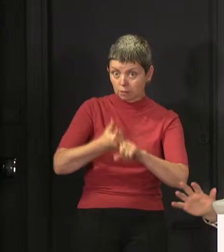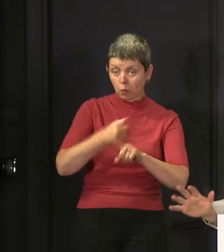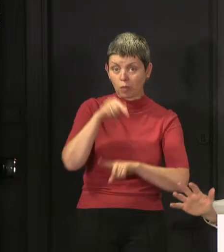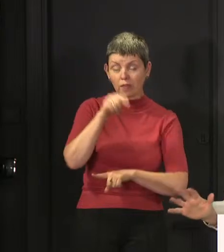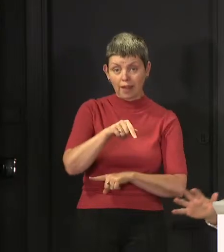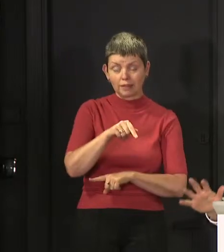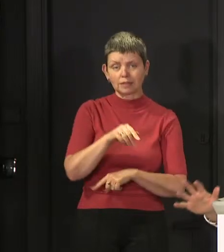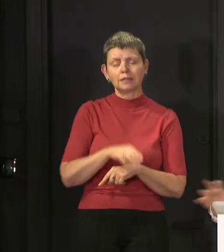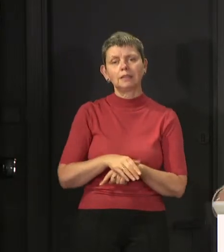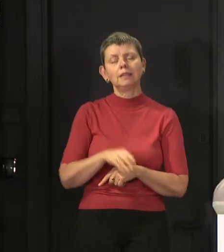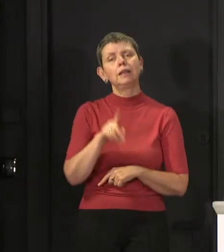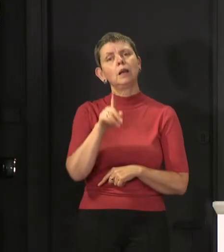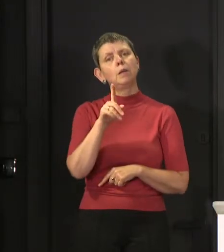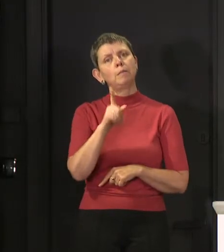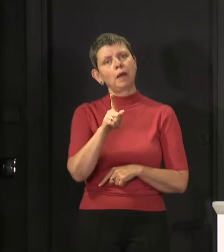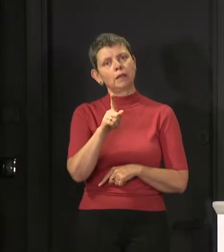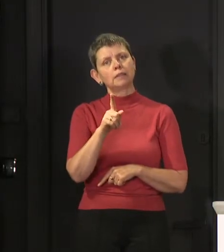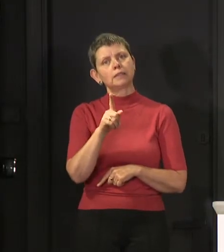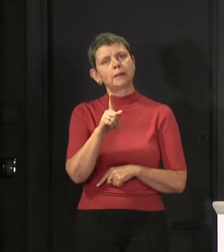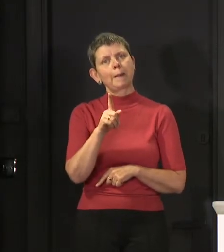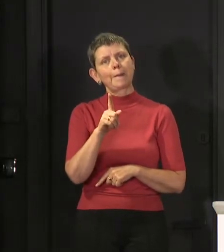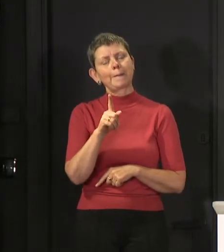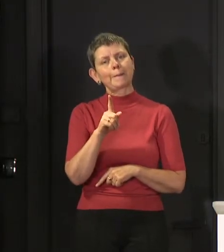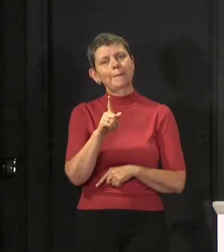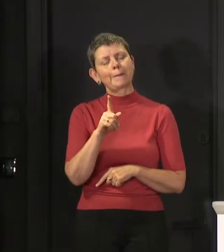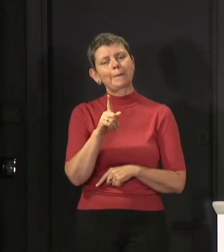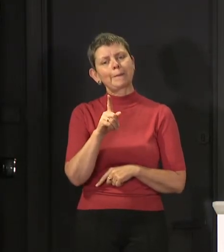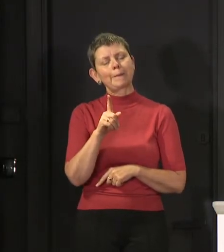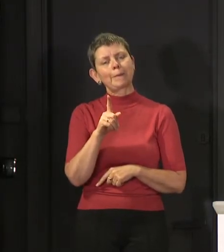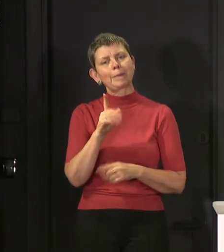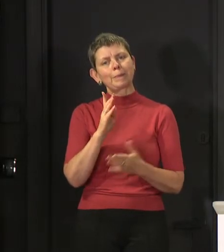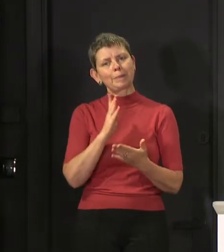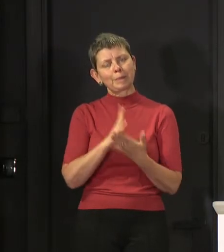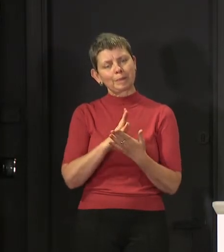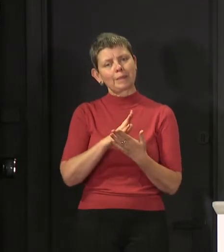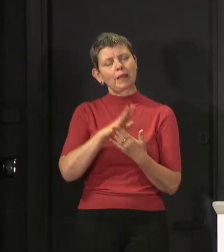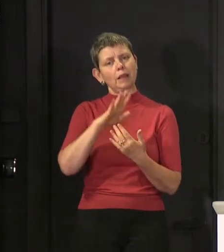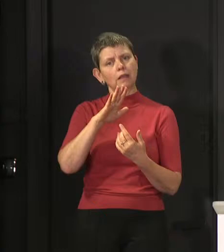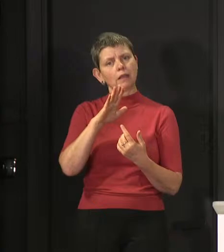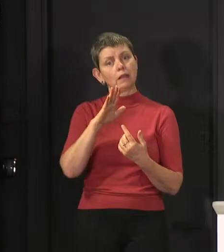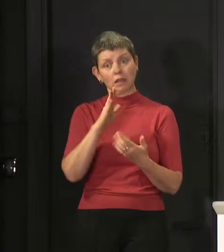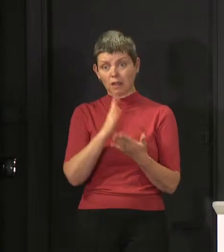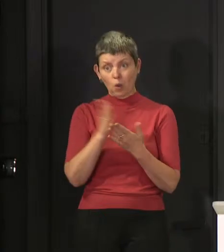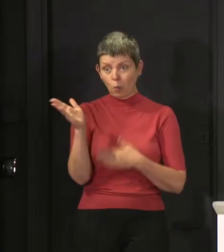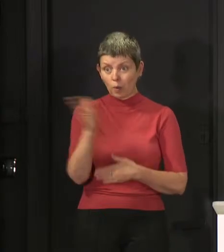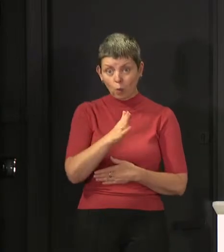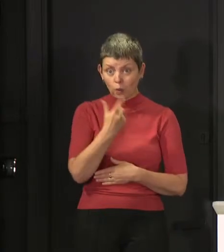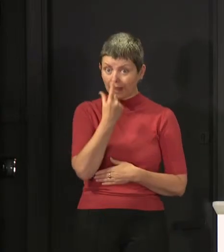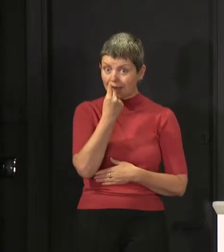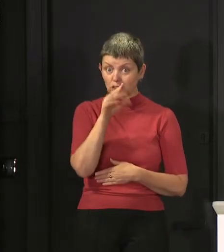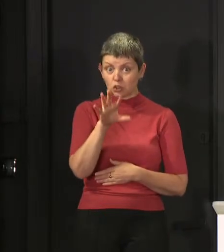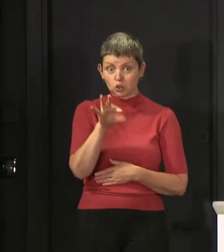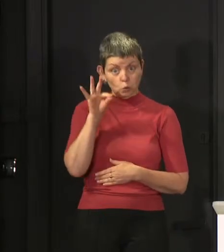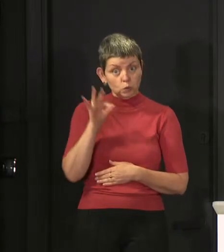to address again here today is that we can all choose, if we so wish and if we've got